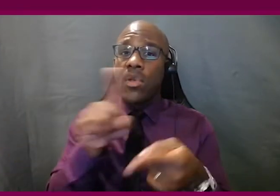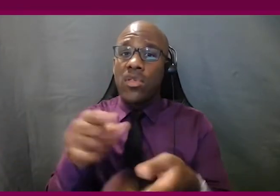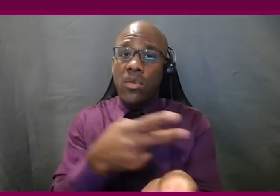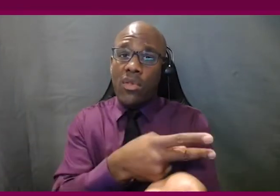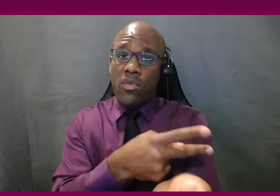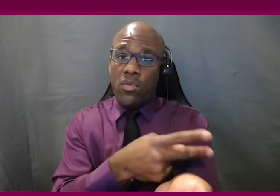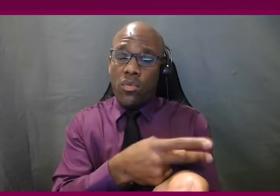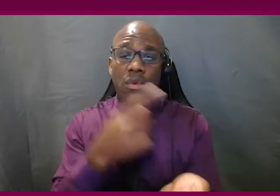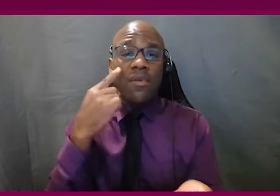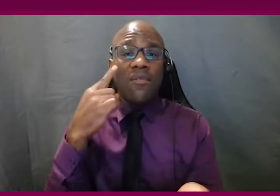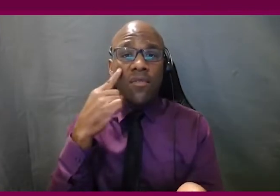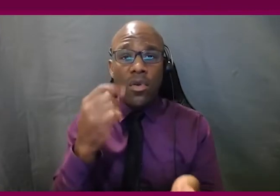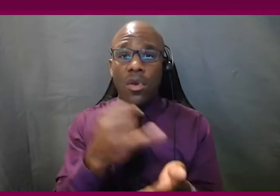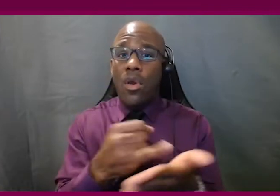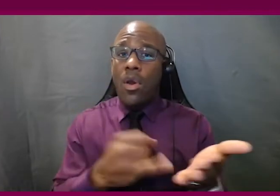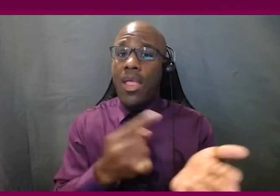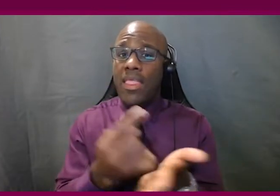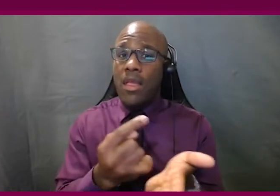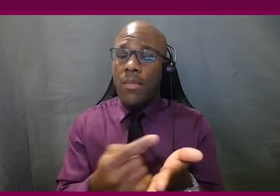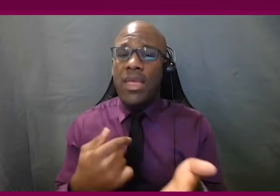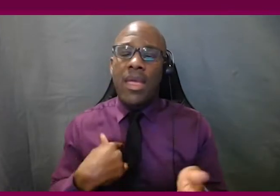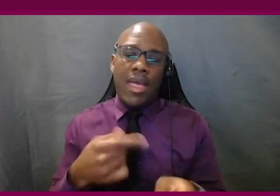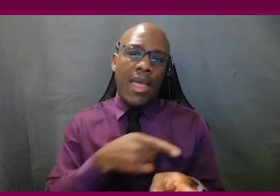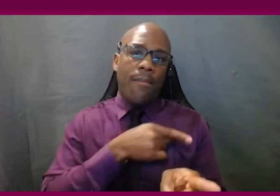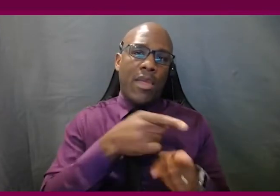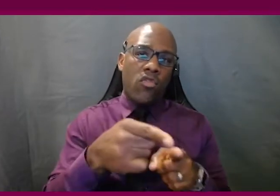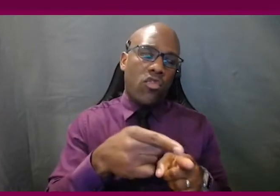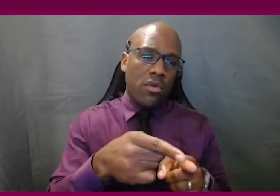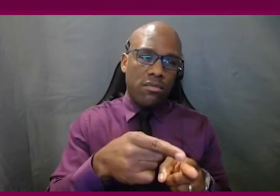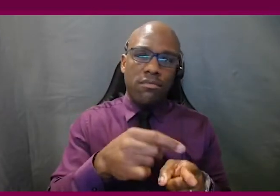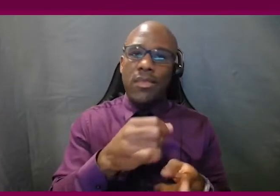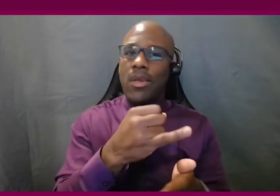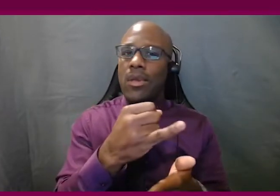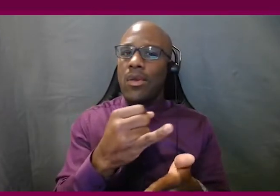to do something with people as an artist.